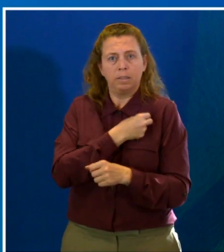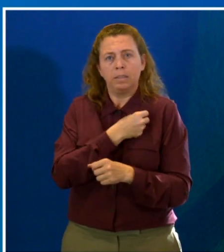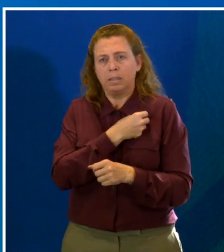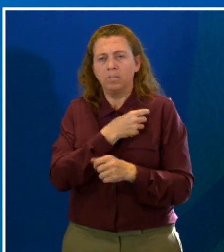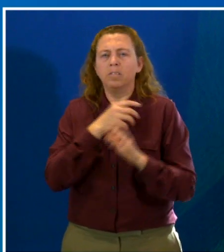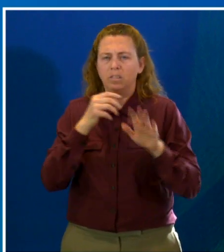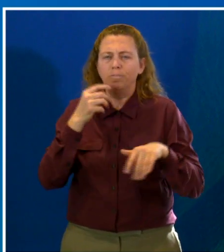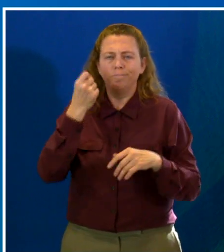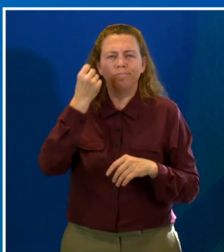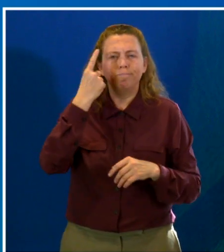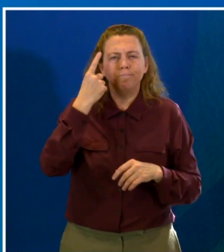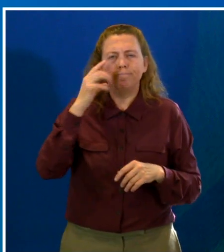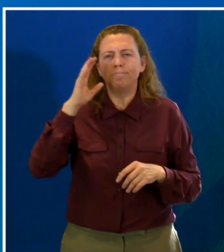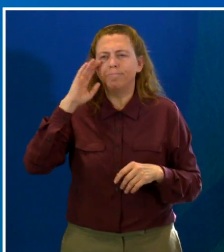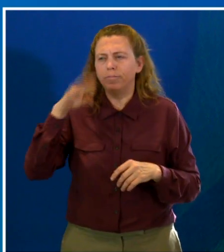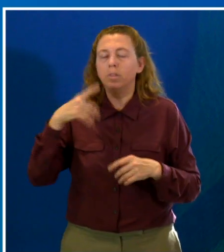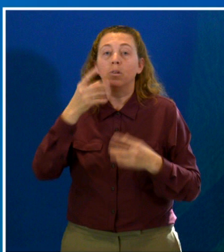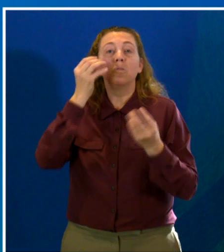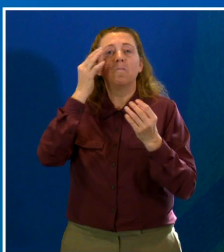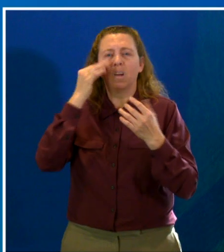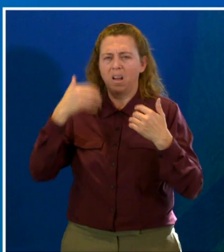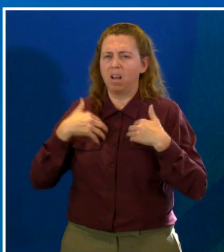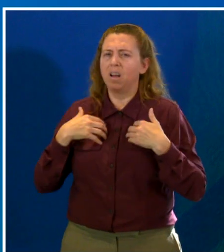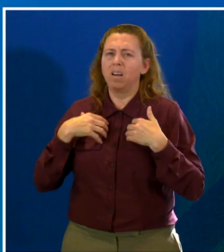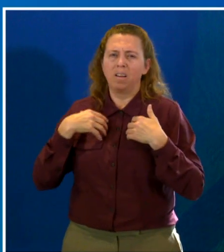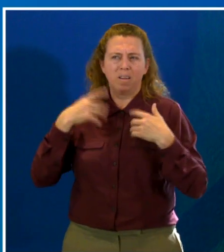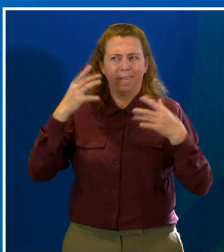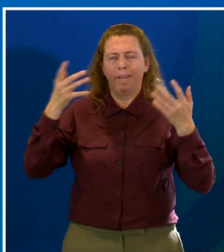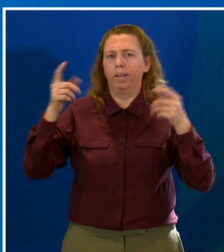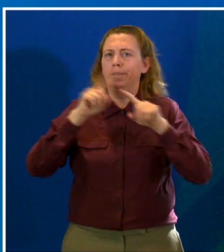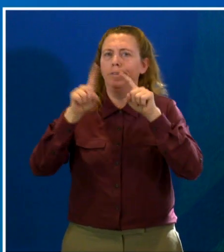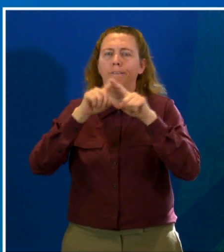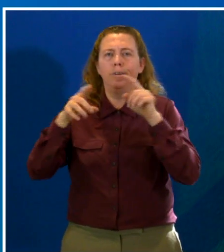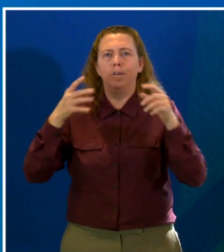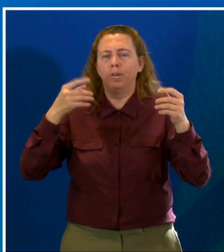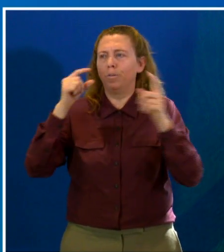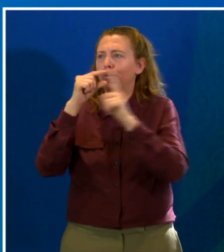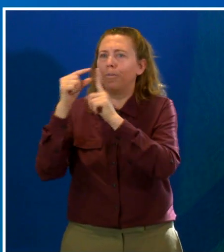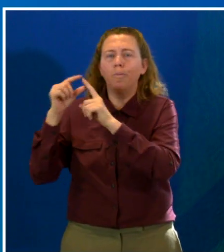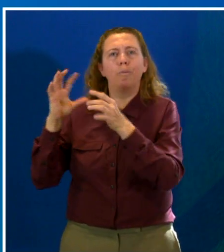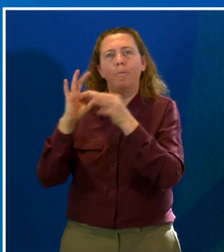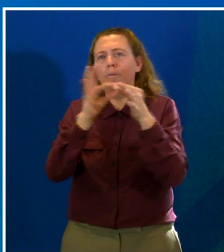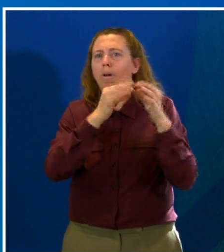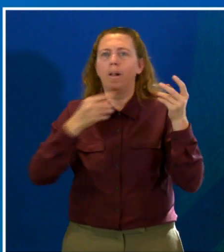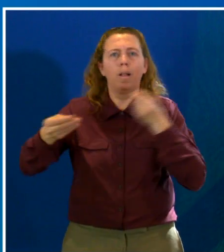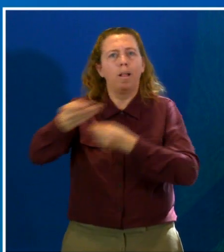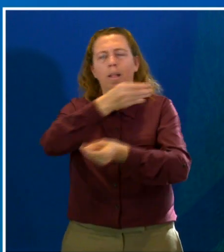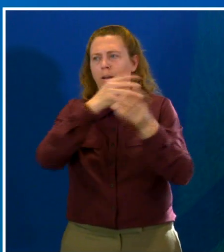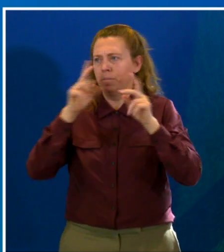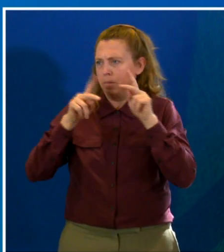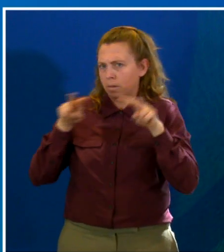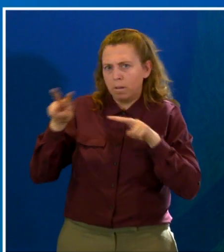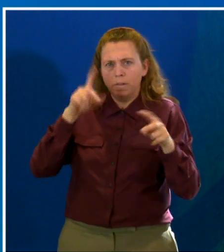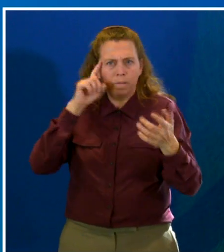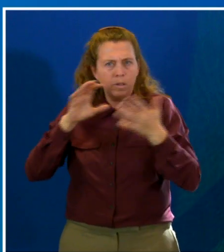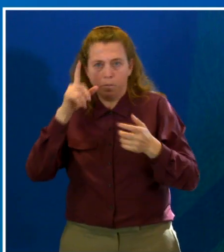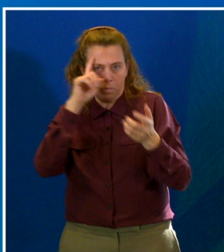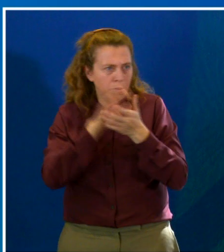that can be confusing to sort through. The CDC has a variety of helpful science backed information on